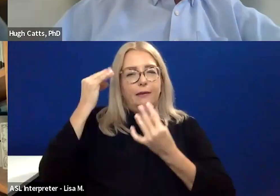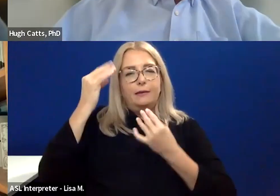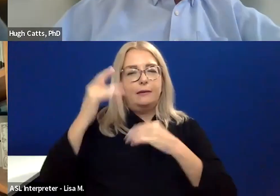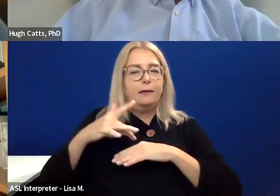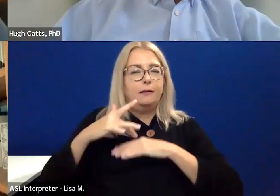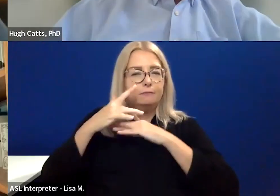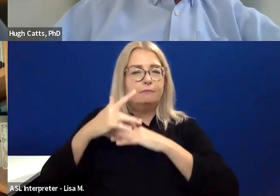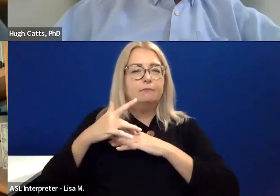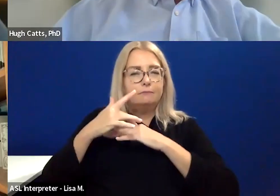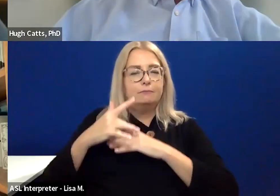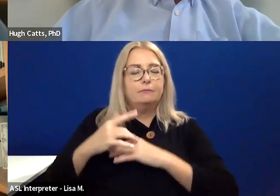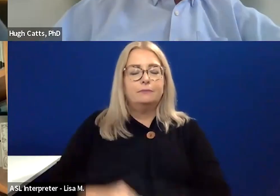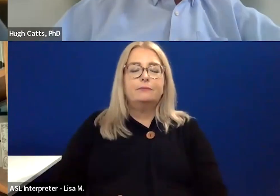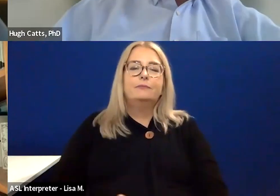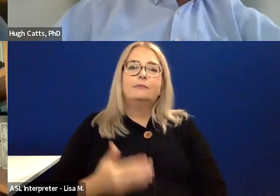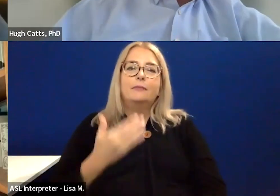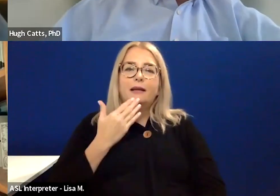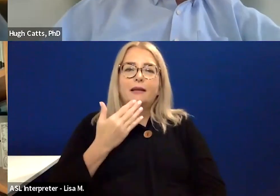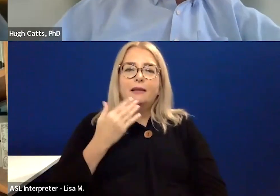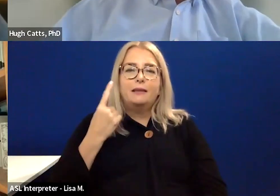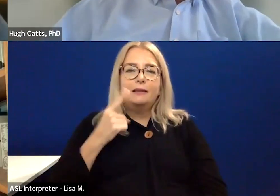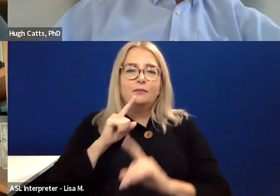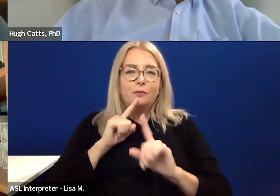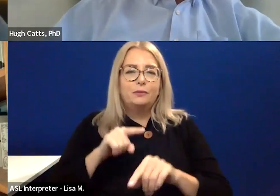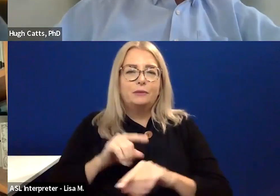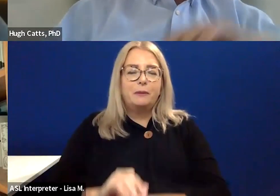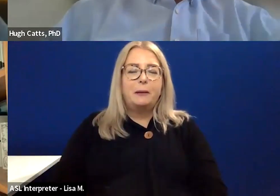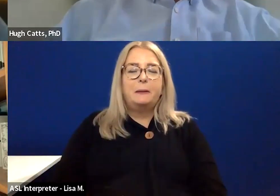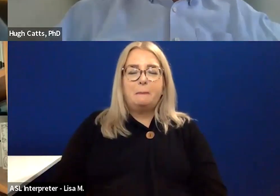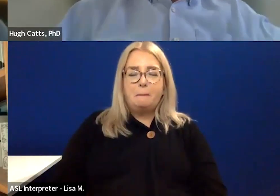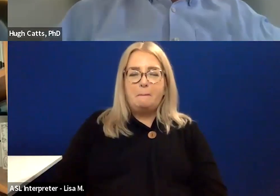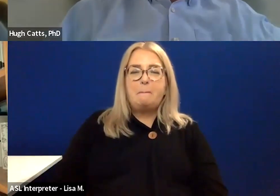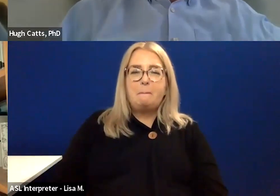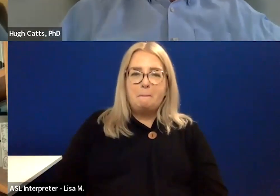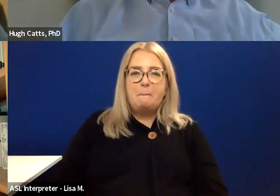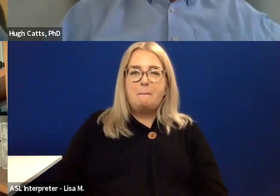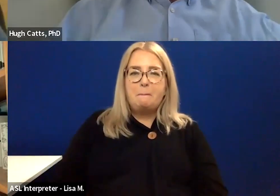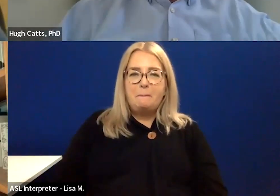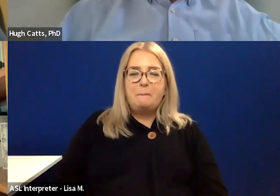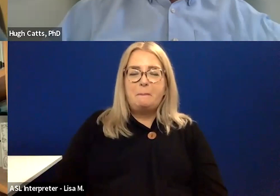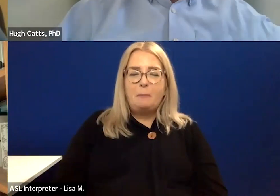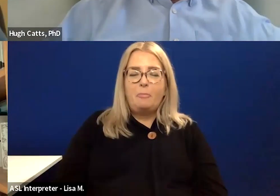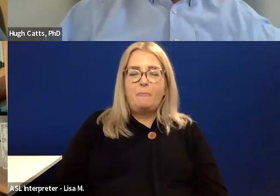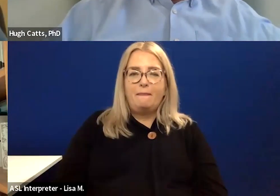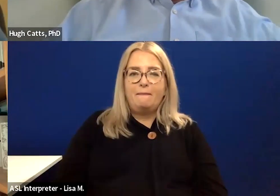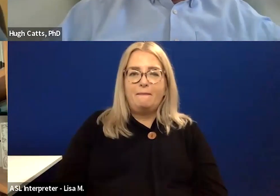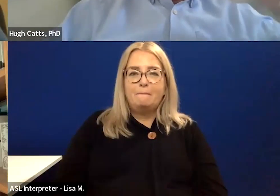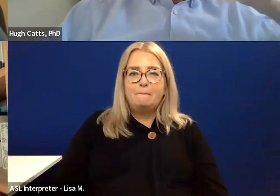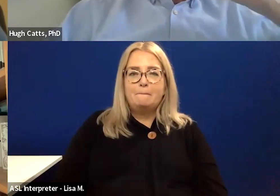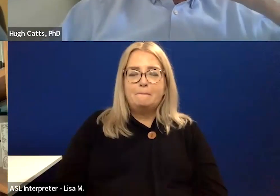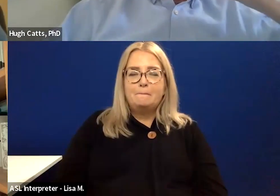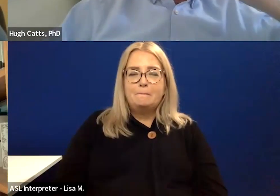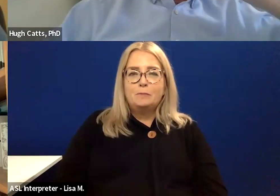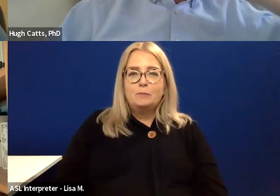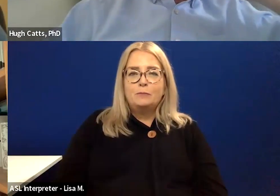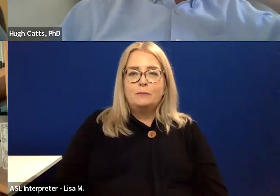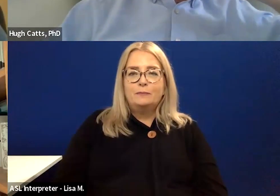I love that thanks for responding to that comment from the chat we have I can't believe our time